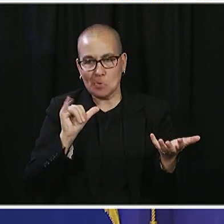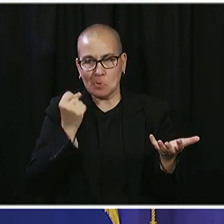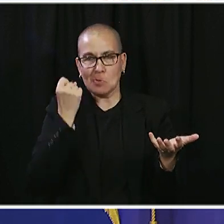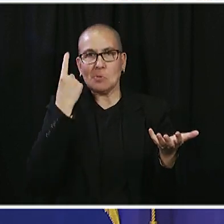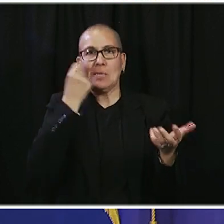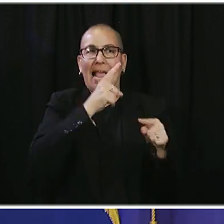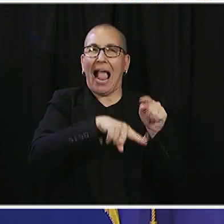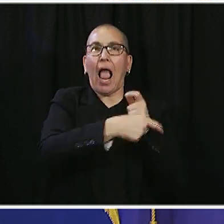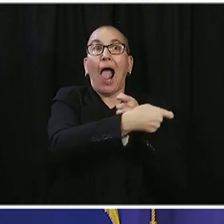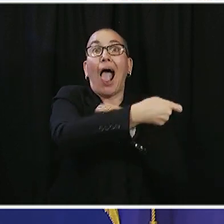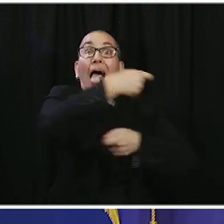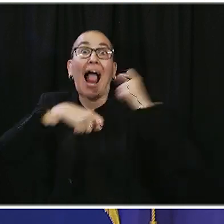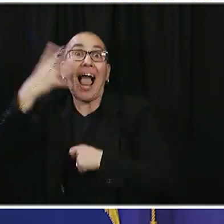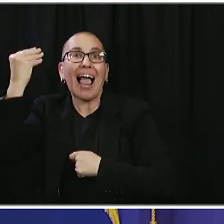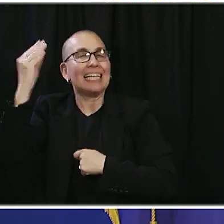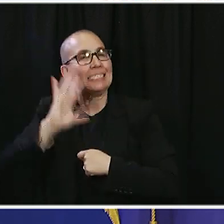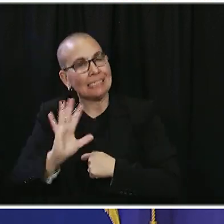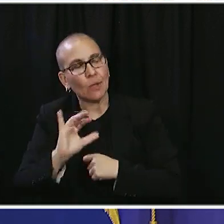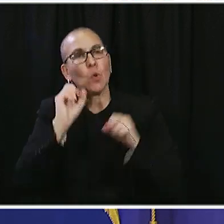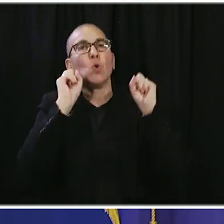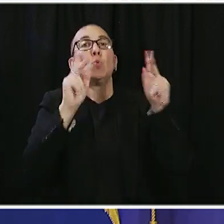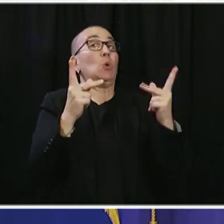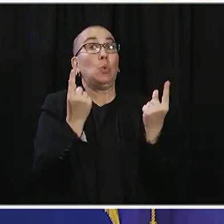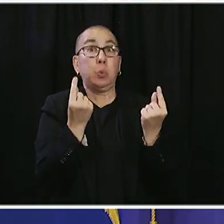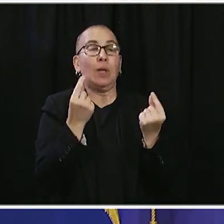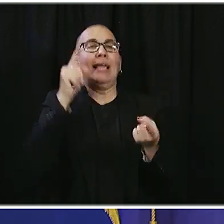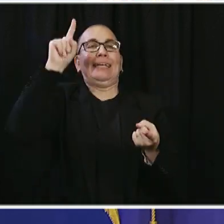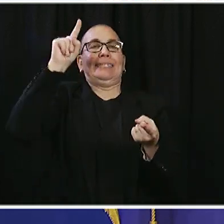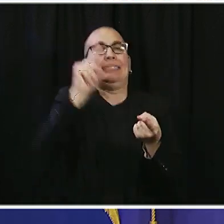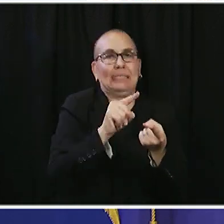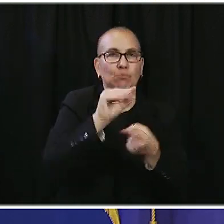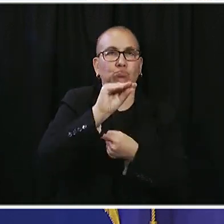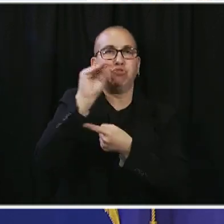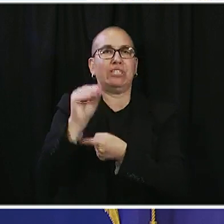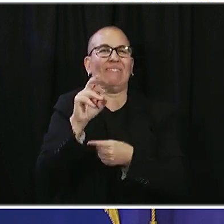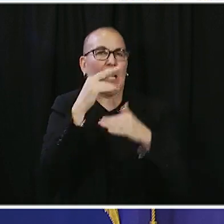THESE HAPPEN GENERALLY INDOORS. SO WE DO RECOGNIZE IT HAS TO HAPPEN INSIDE.